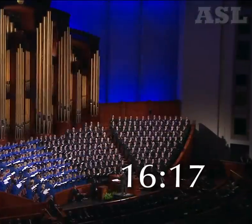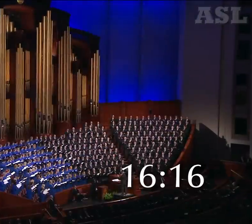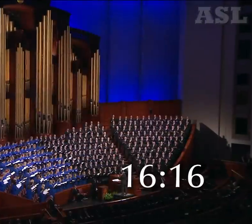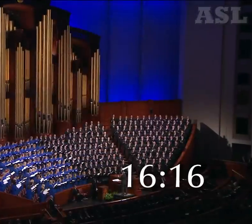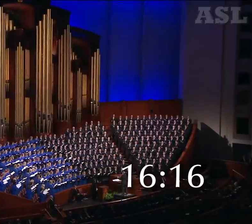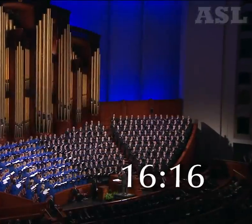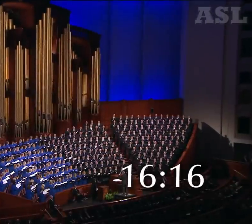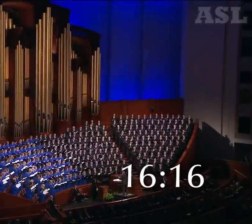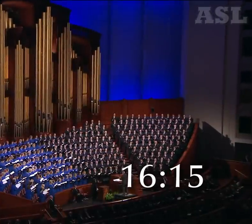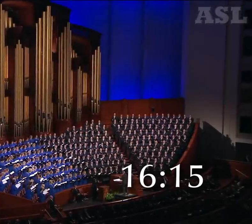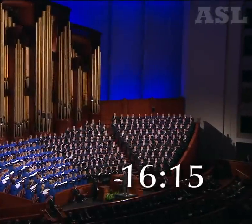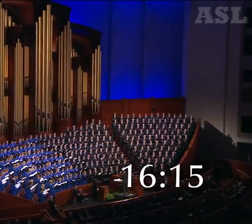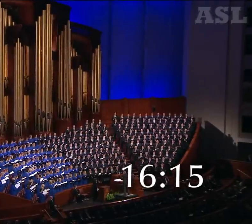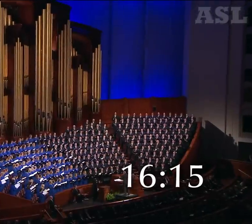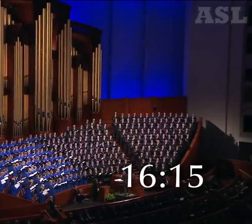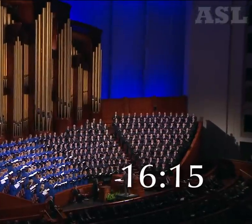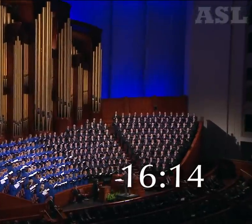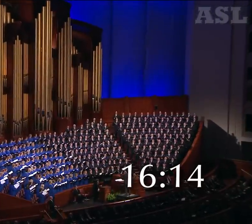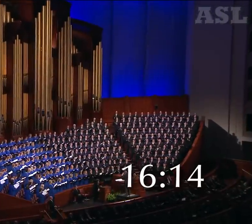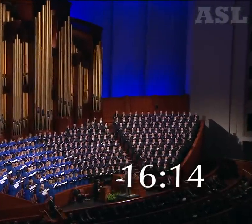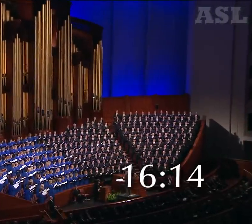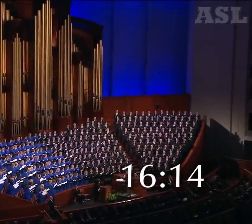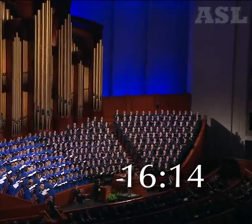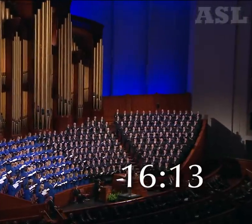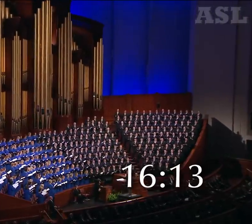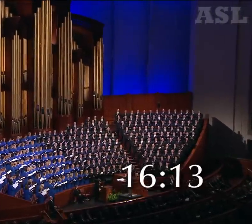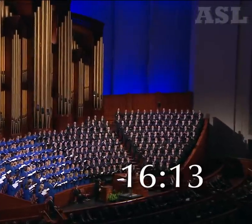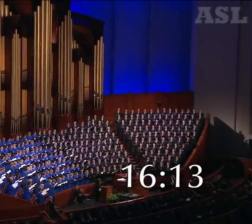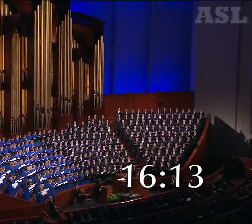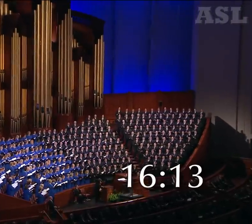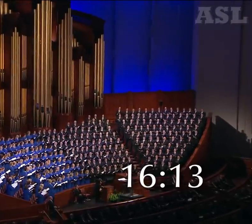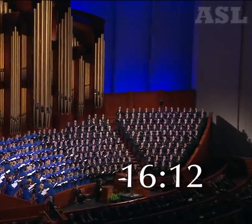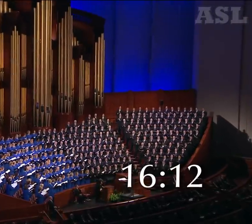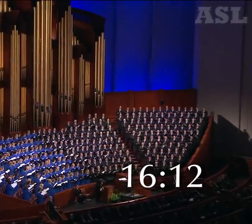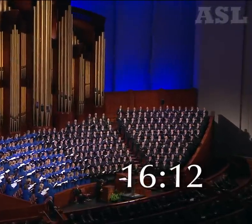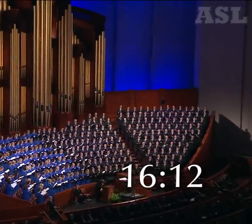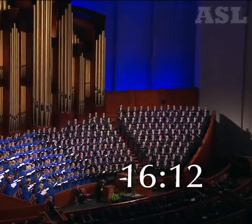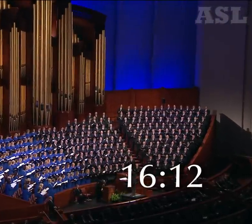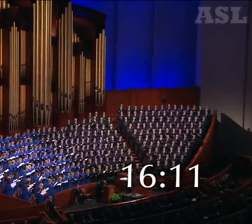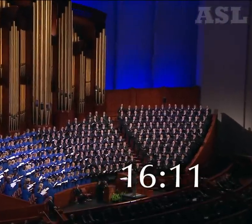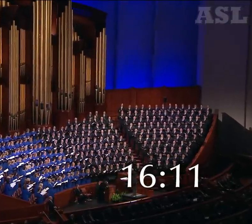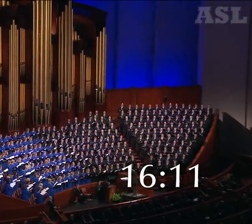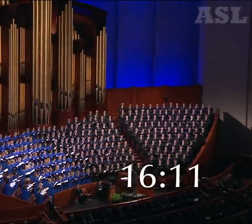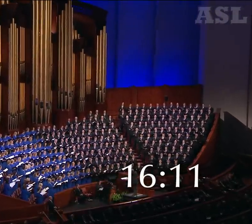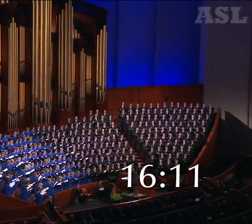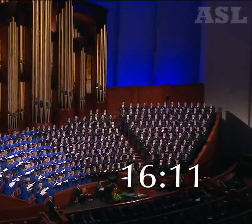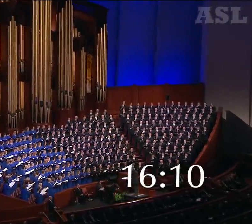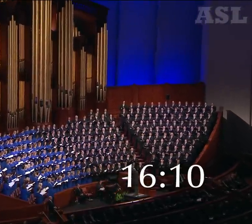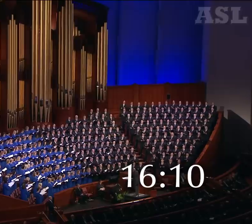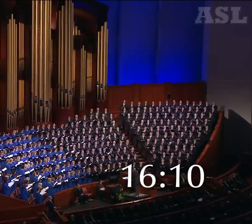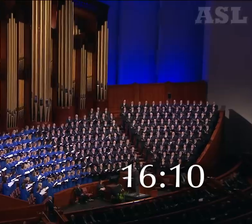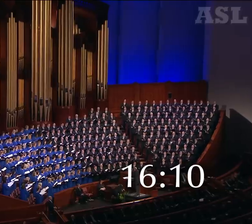THIS IS THE ENGLISH CLOSED CAPTION CHANNEL OF THE CHURCH OF JESUS CHRIST OF LATTER-DAY SAINTS.